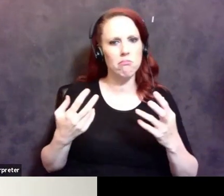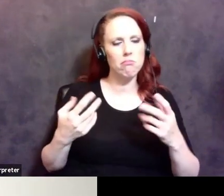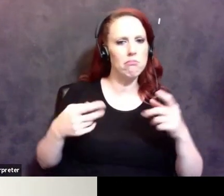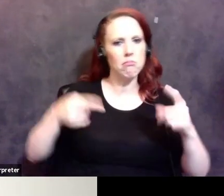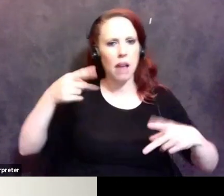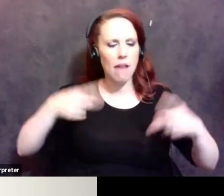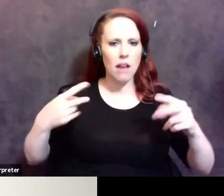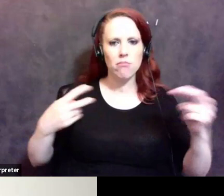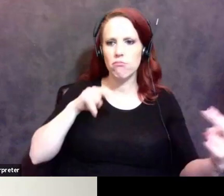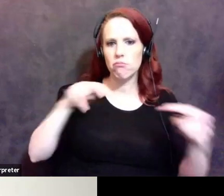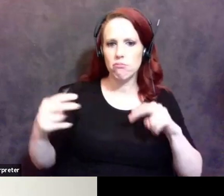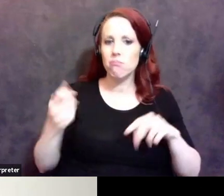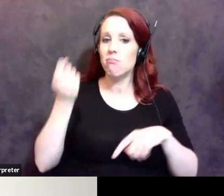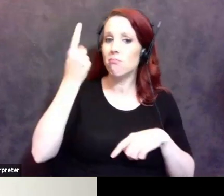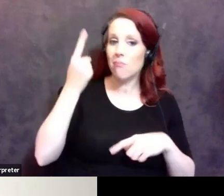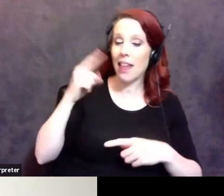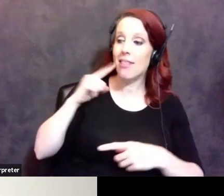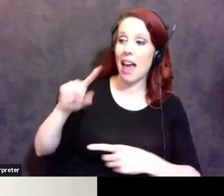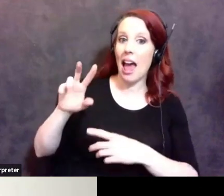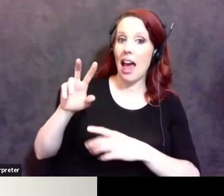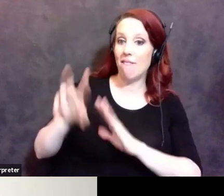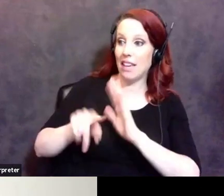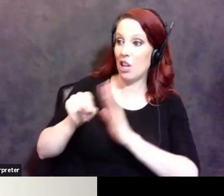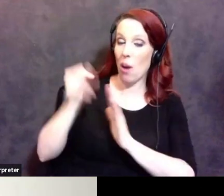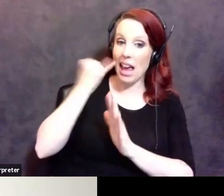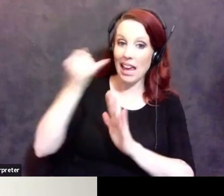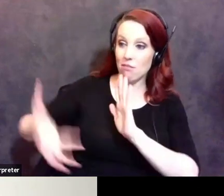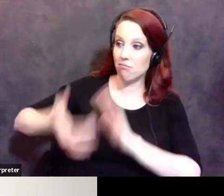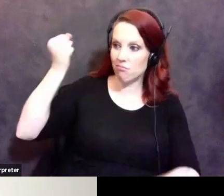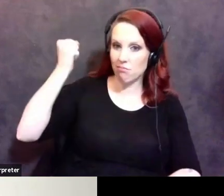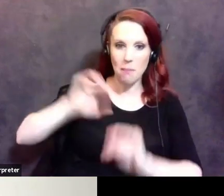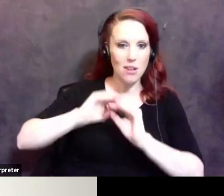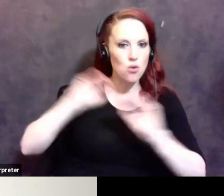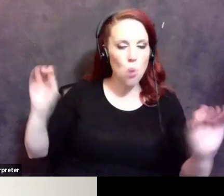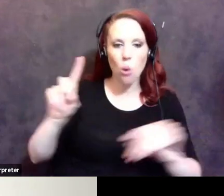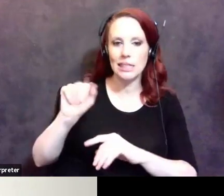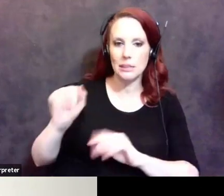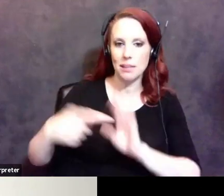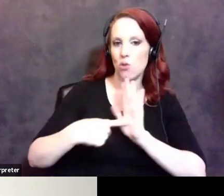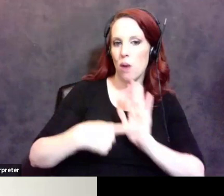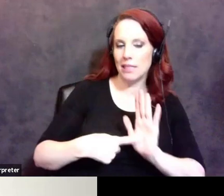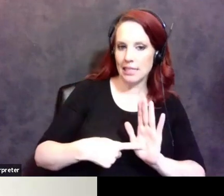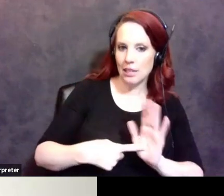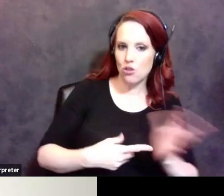out that footage we have no disability representation in the video? And the other is like did you notice